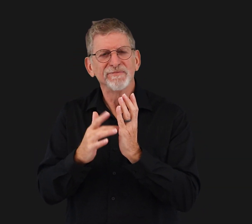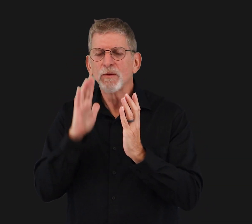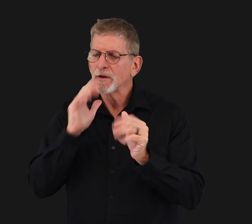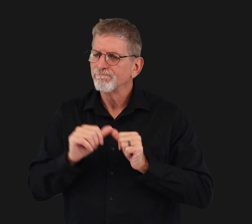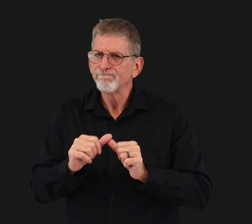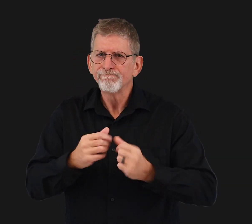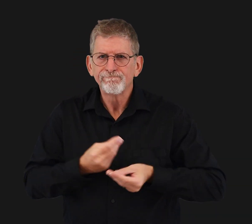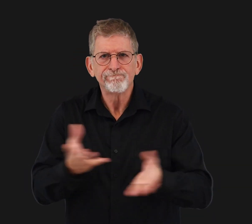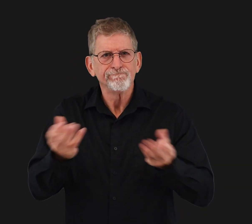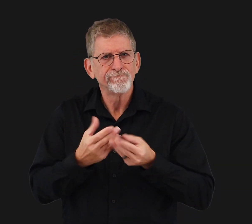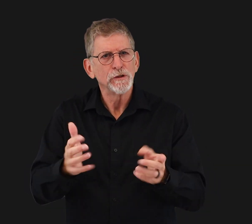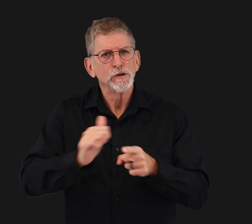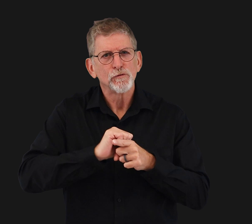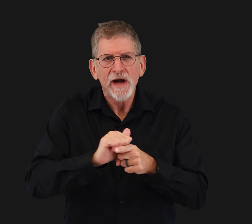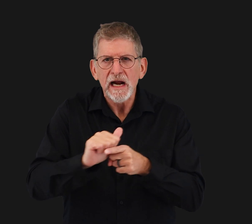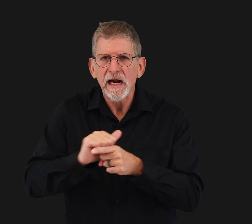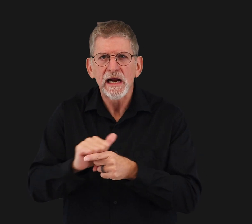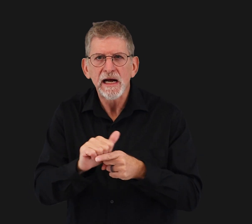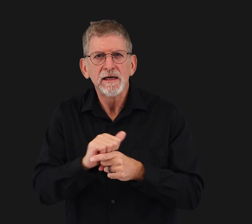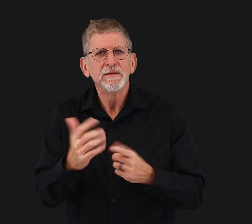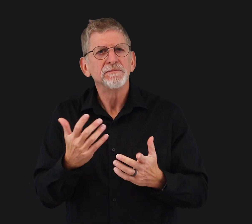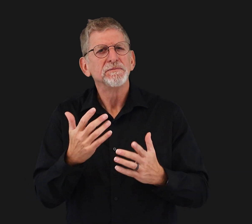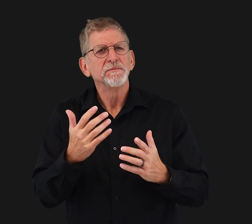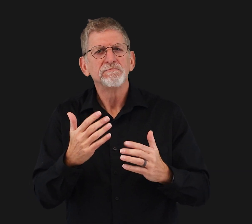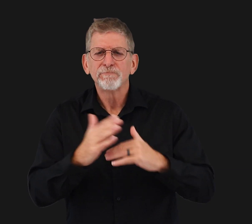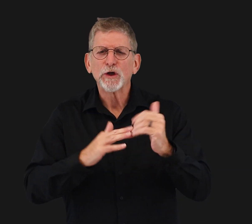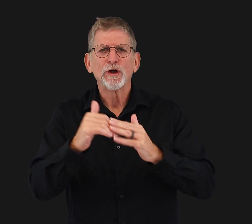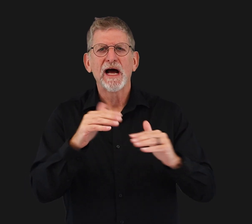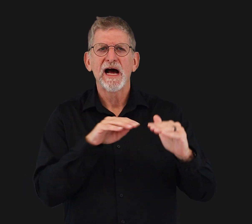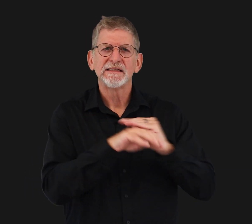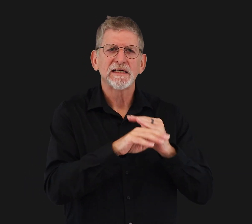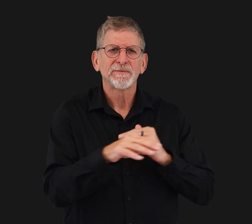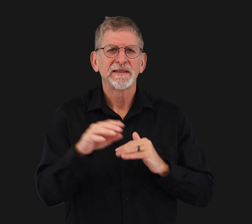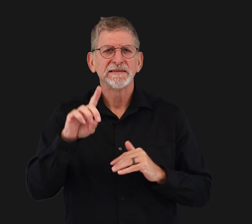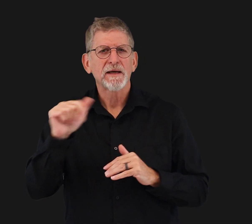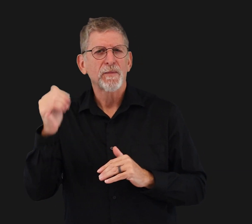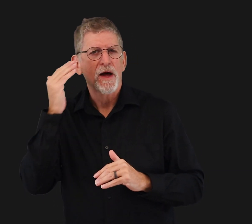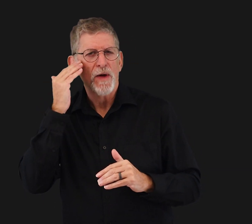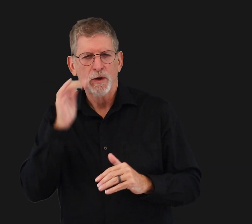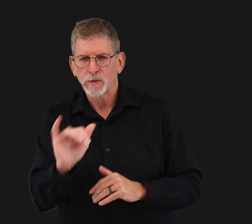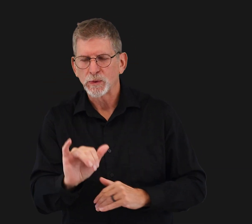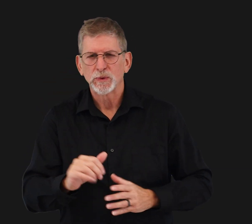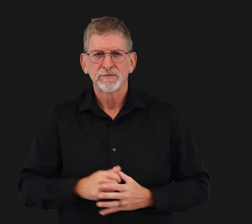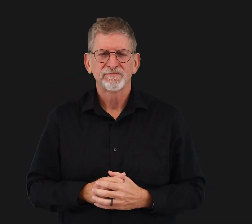We will provide training to build accessibility and disability awareness.